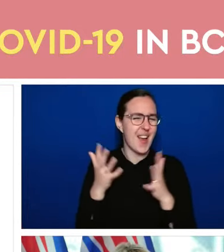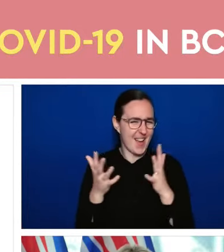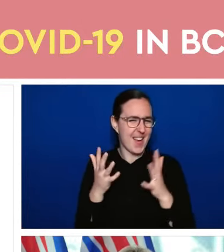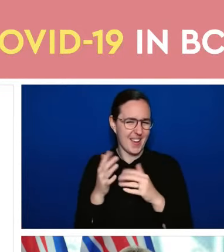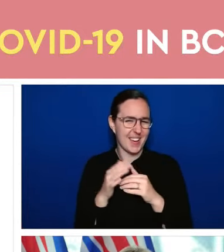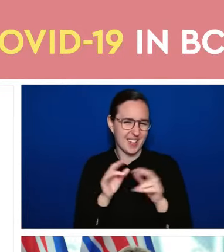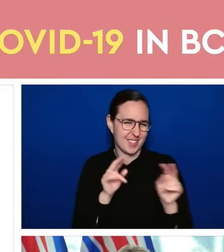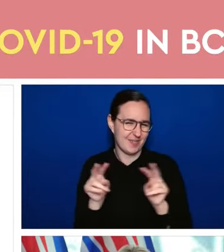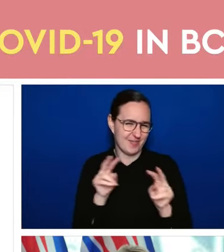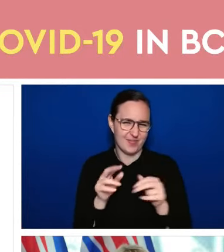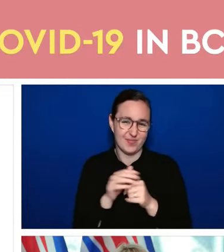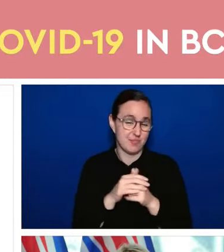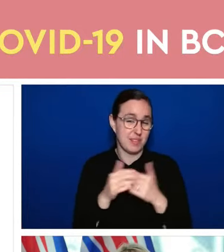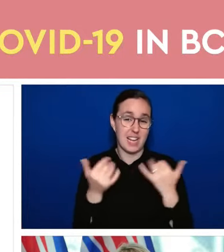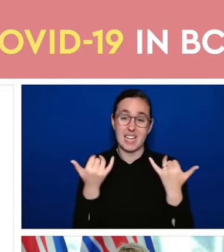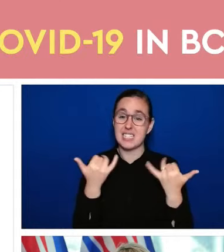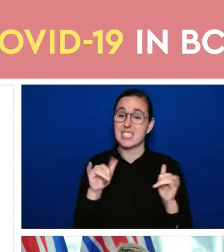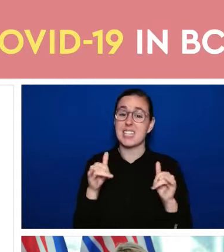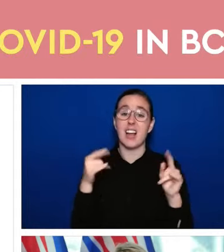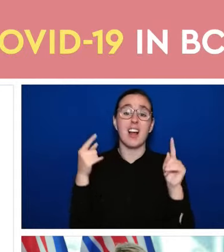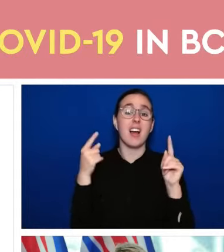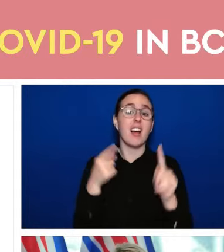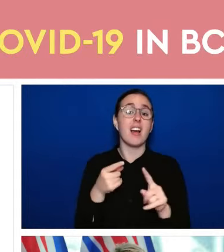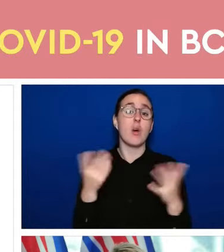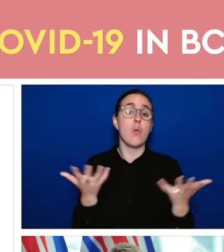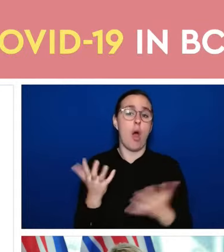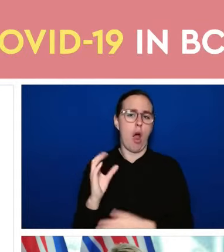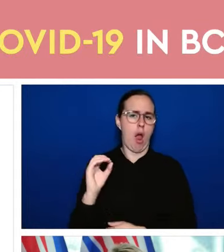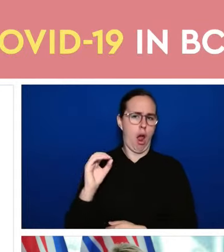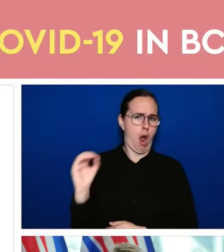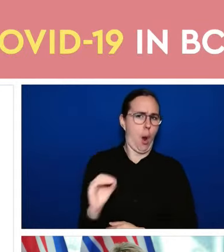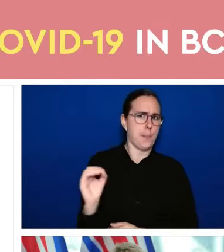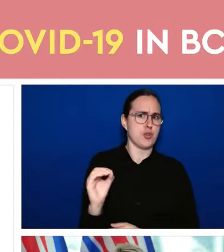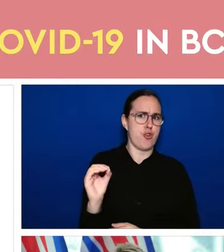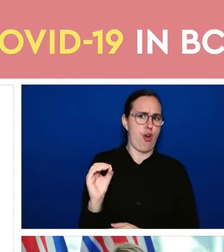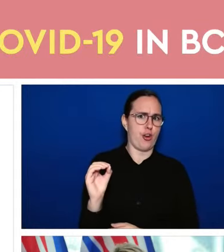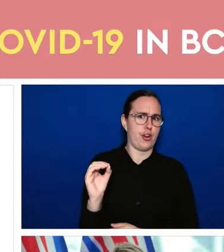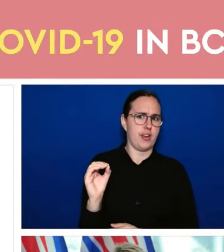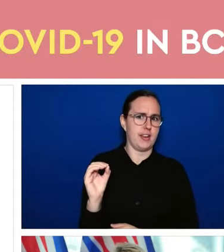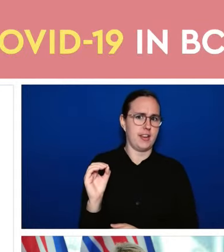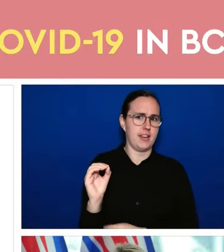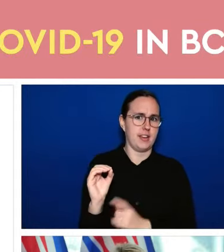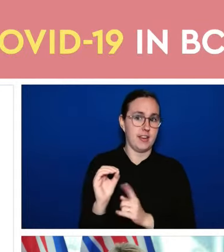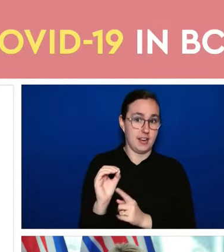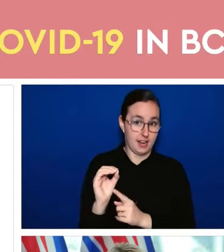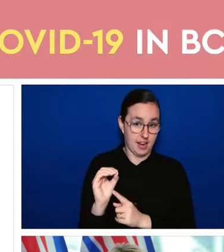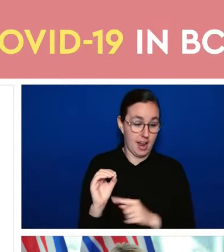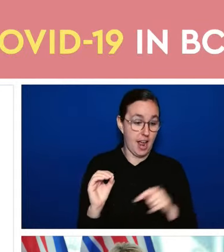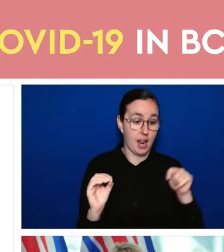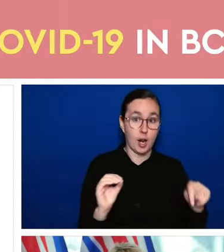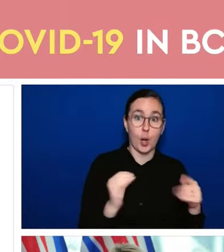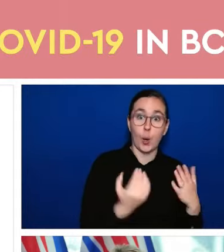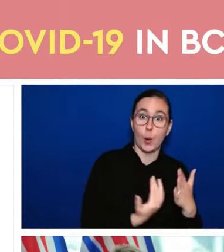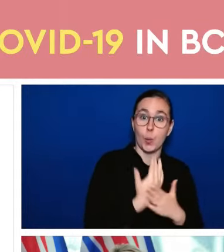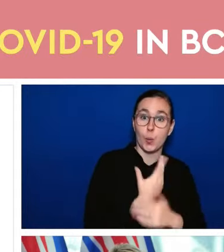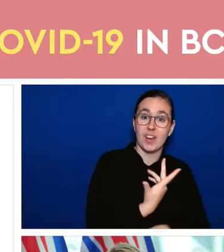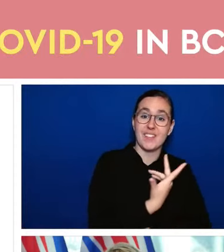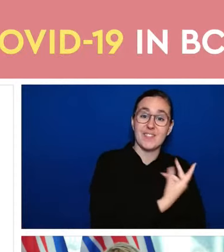parts of the provinces well. At the bottom line is they're all over. And the new paving look back seems that we have having